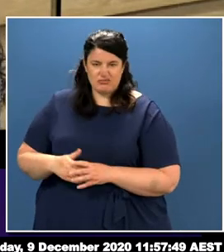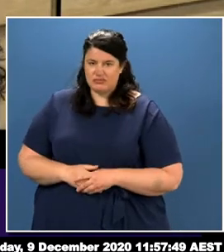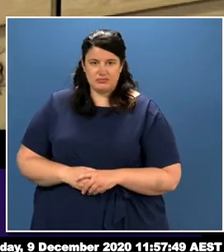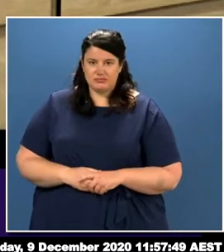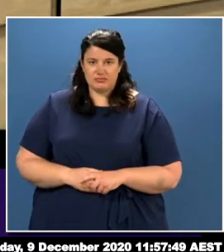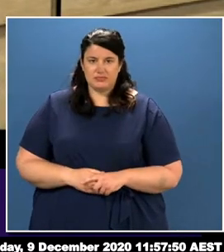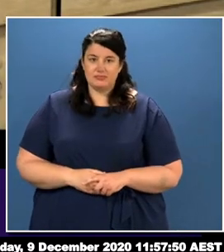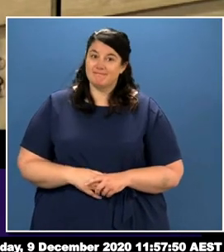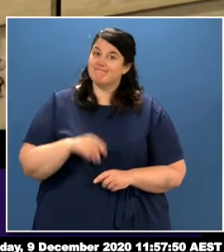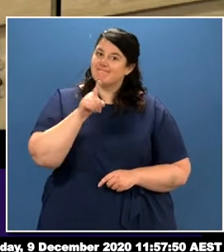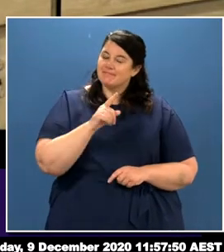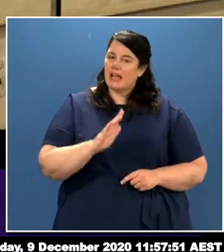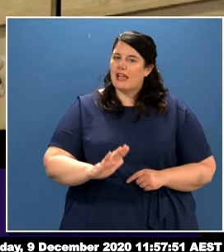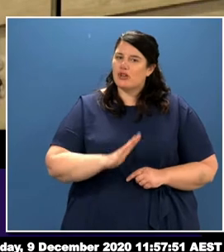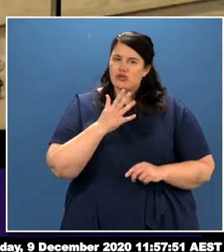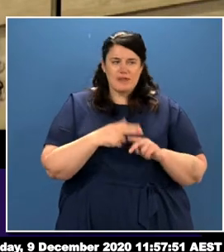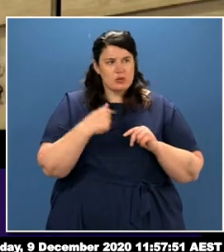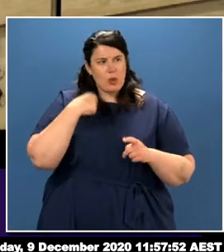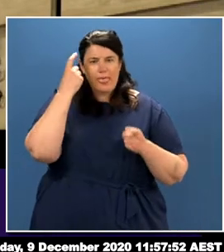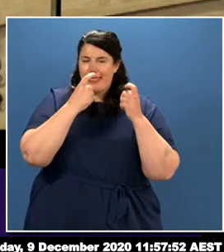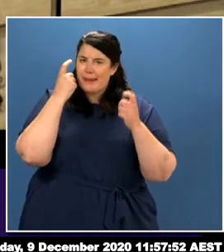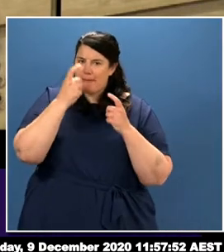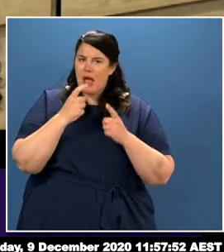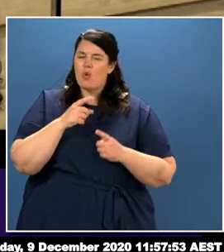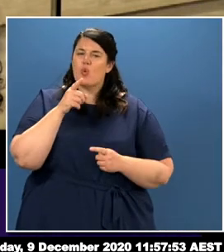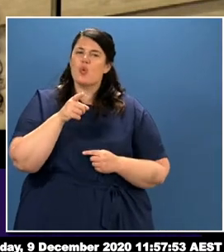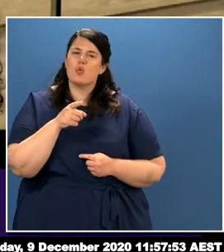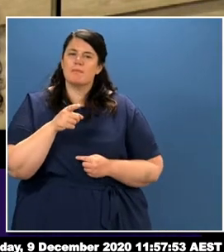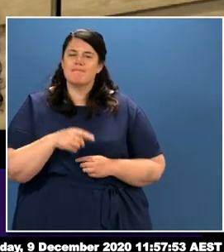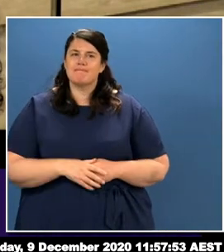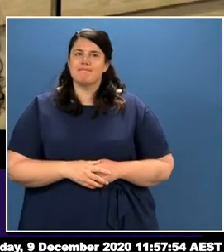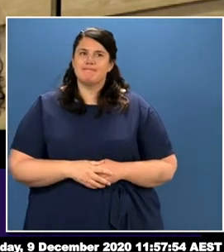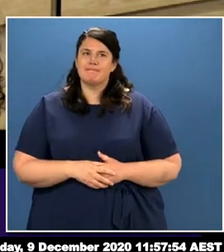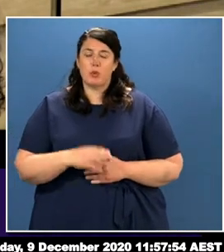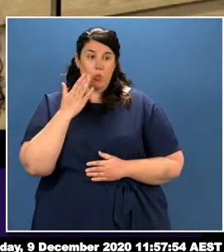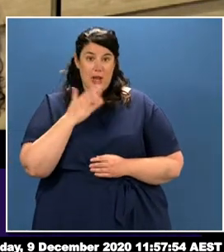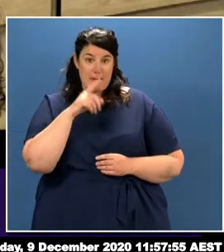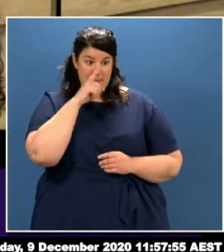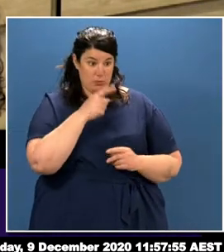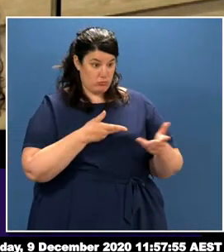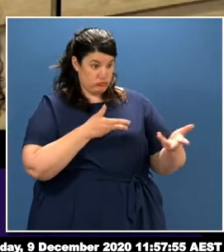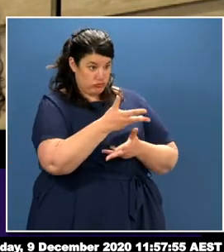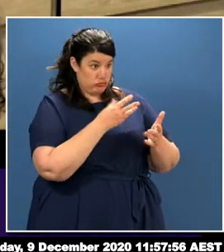But that's an interesting distinction for us to draw, because what that tells me is that when people interact with you in a